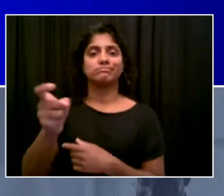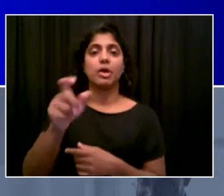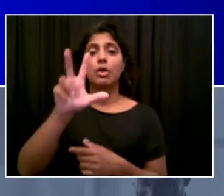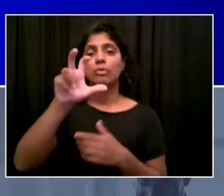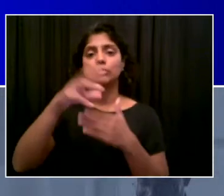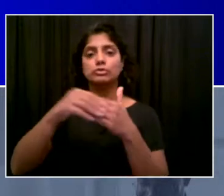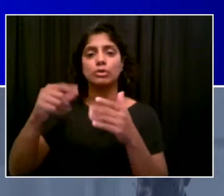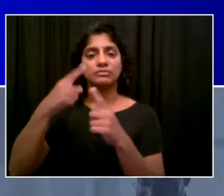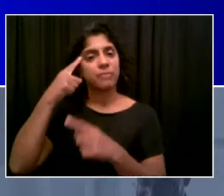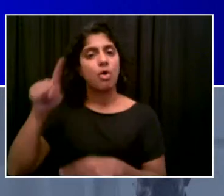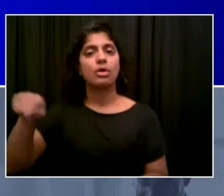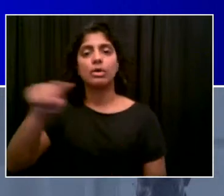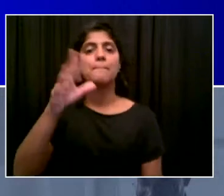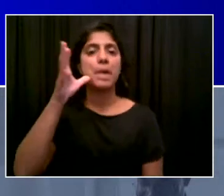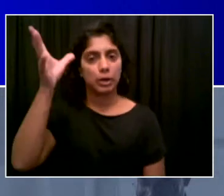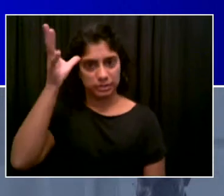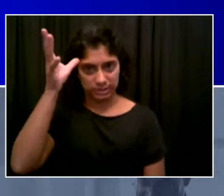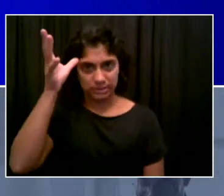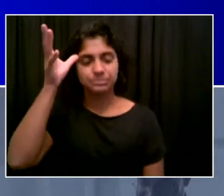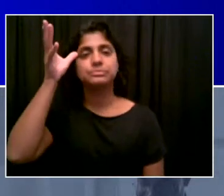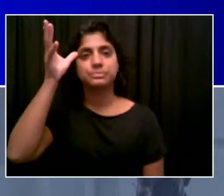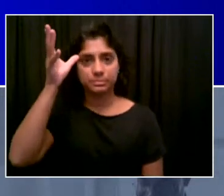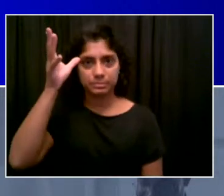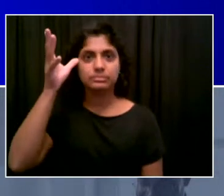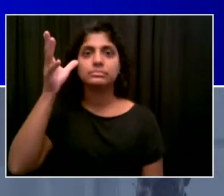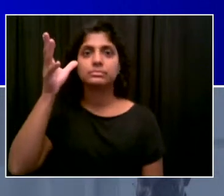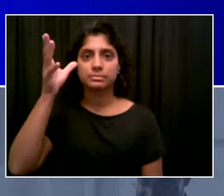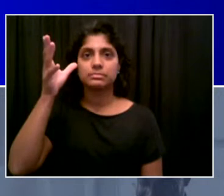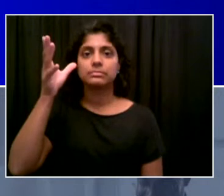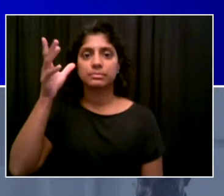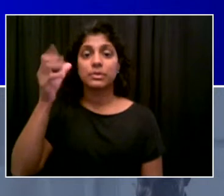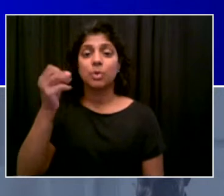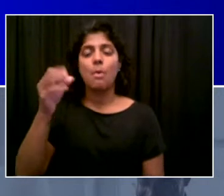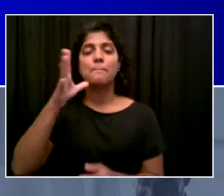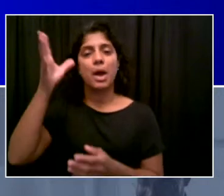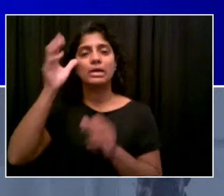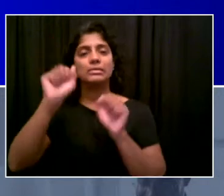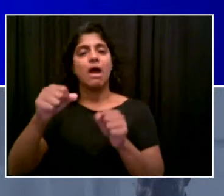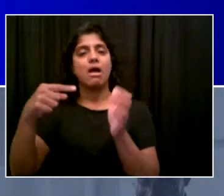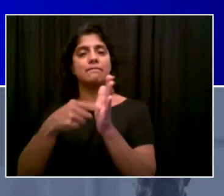BABY, THE CHILD TAX CREDIT. THIS IS OMSETHING SHE BELIEVED IN AND FOUGHT FOR. EVERYDAY PEOPLE ARE GOING TO GET